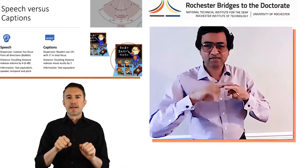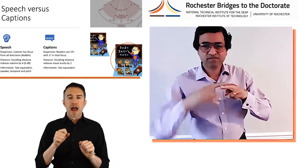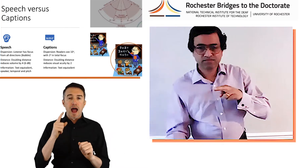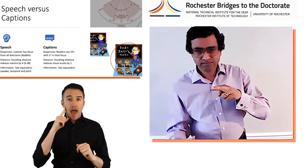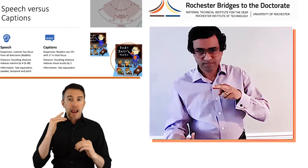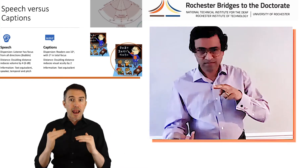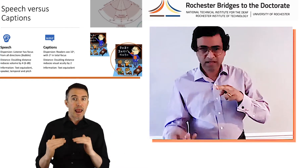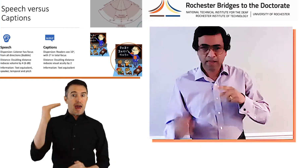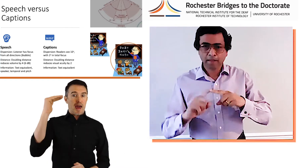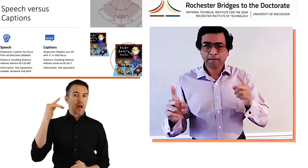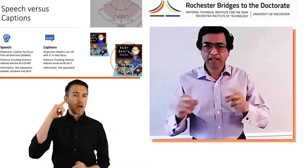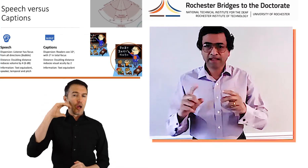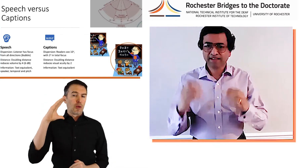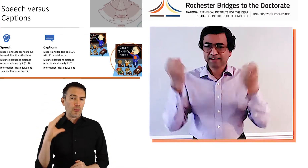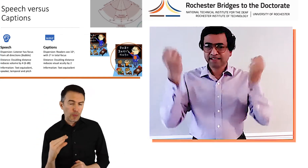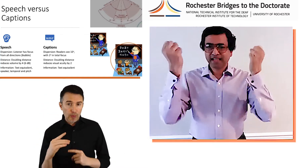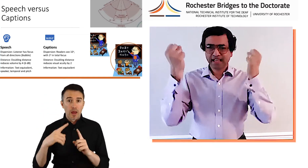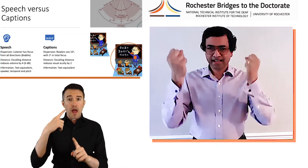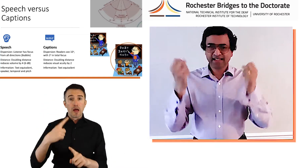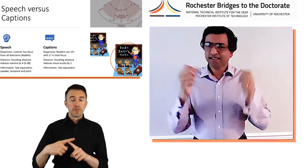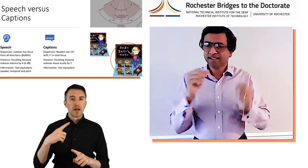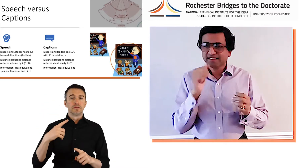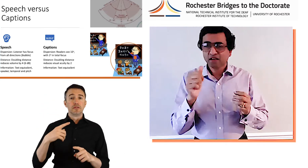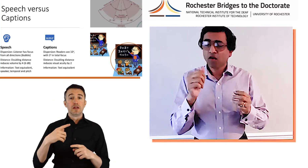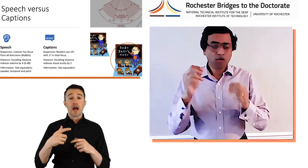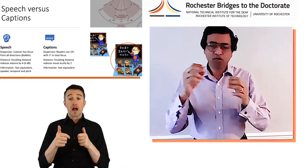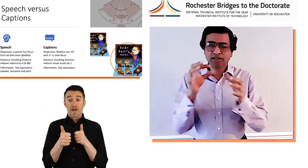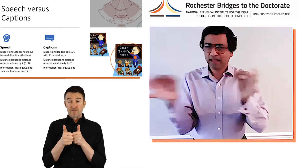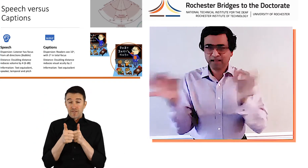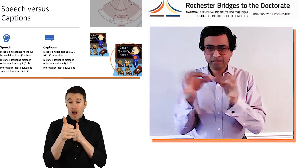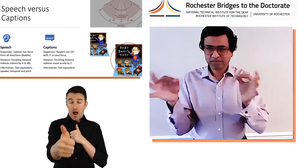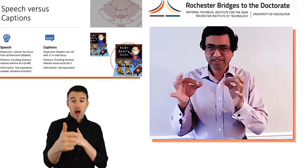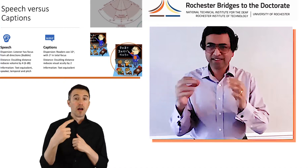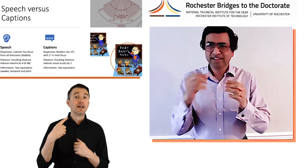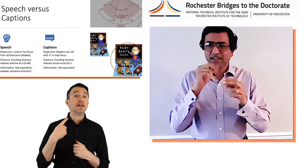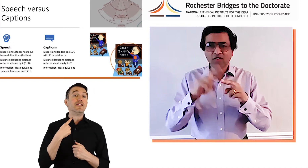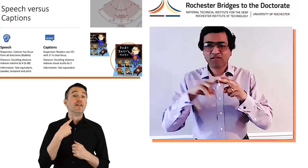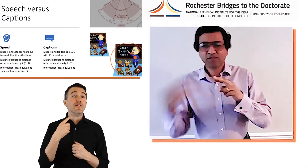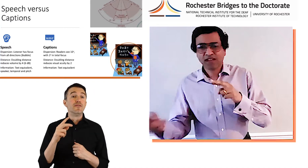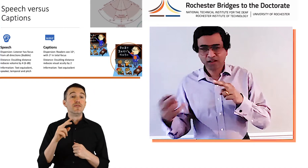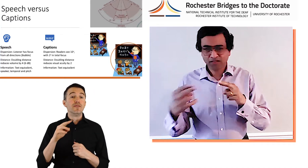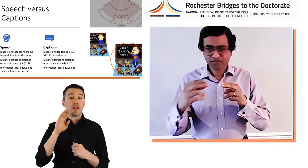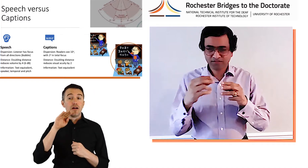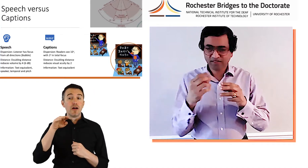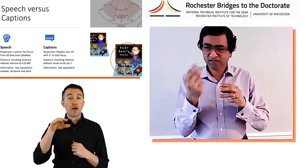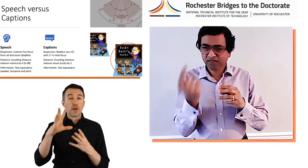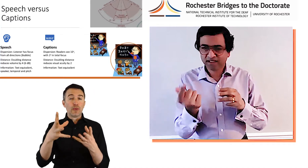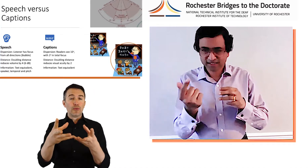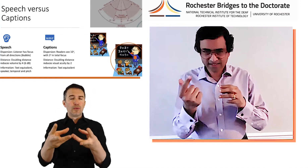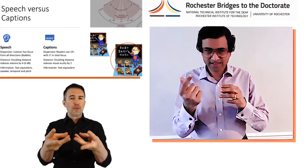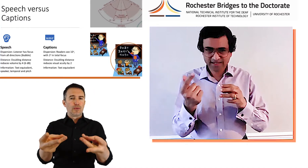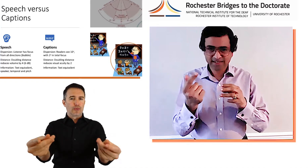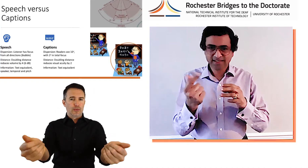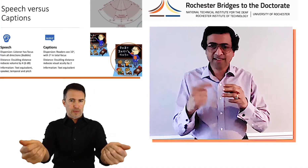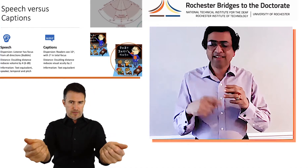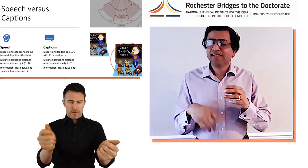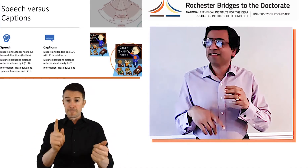the further away you get from the person you're whispering to, the less they'll be able to hear you.